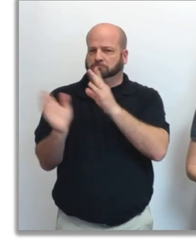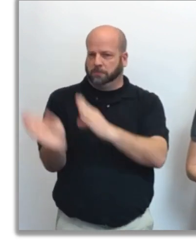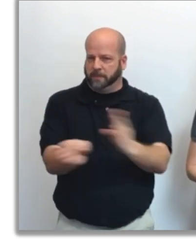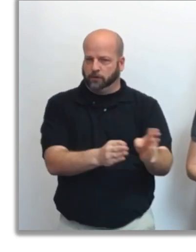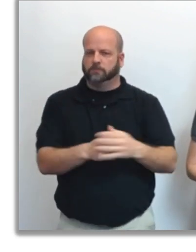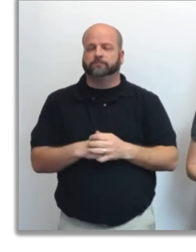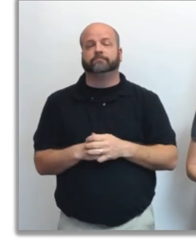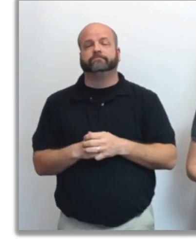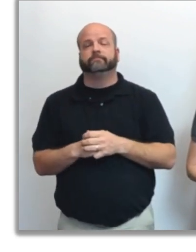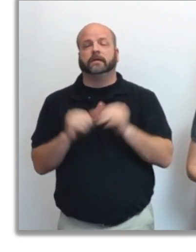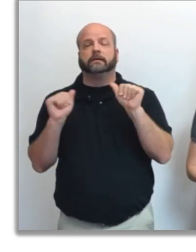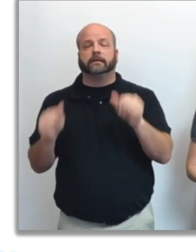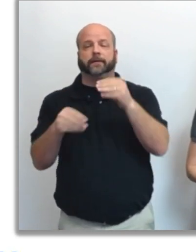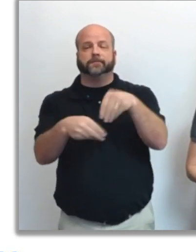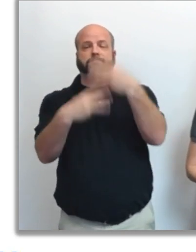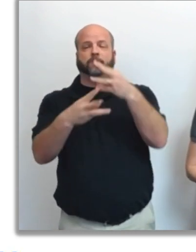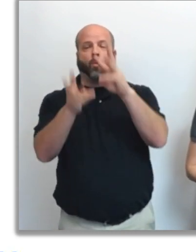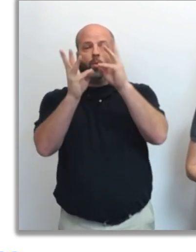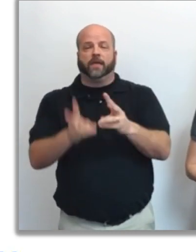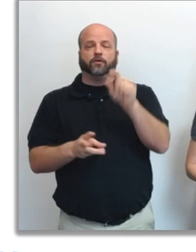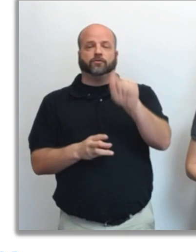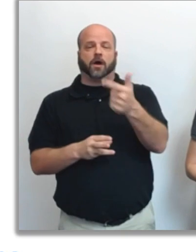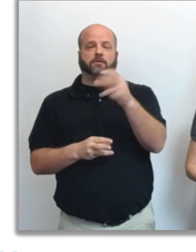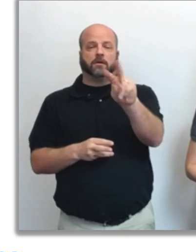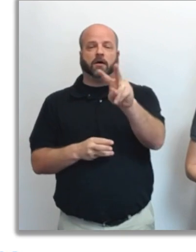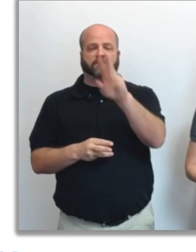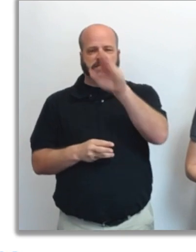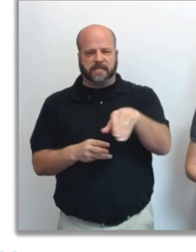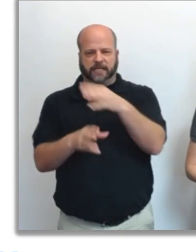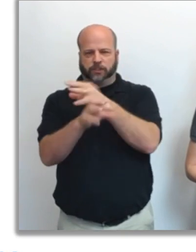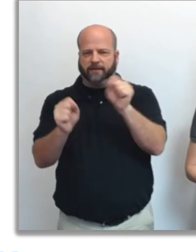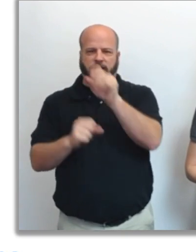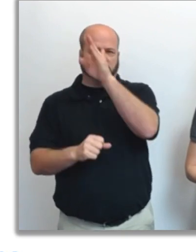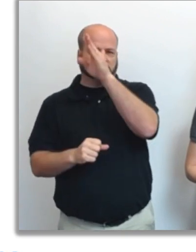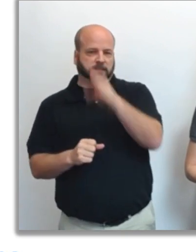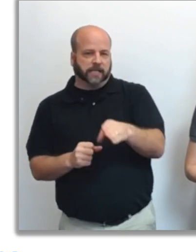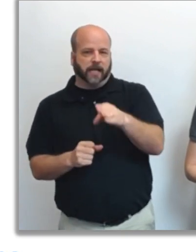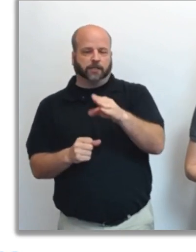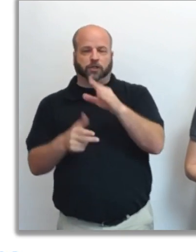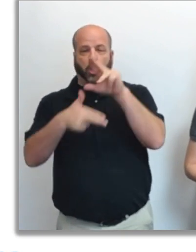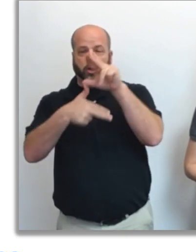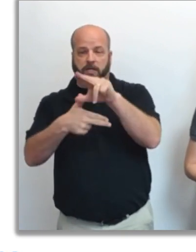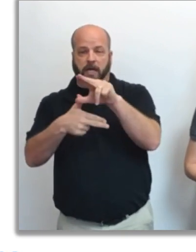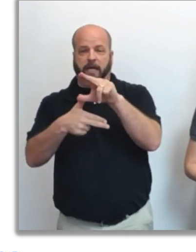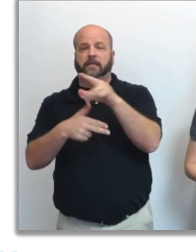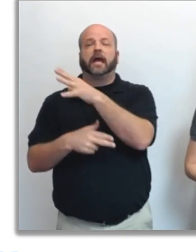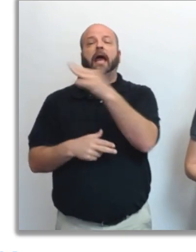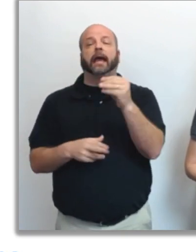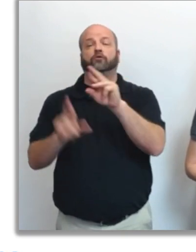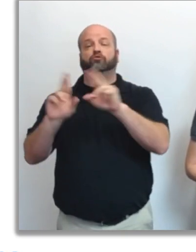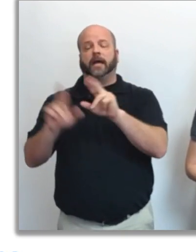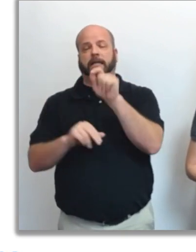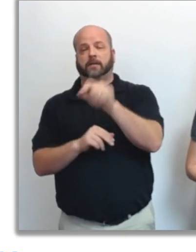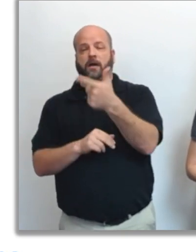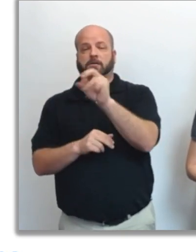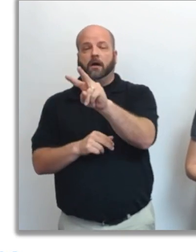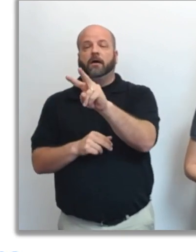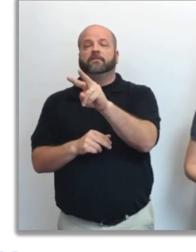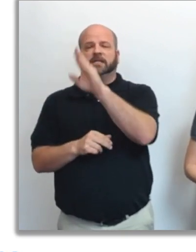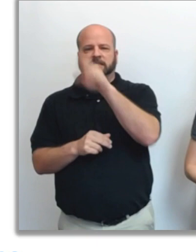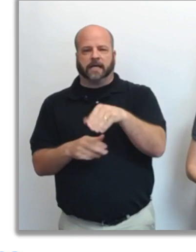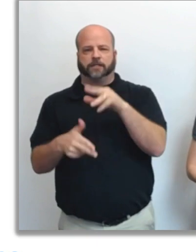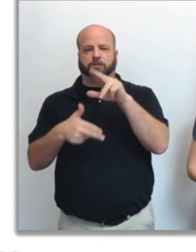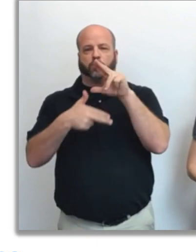Visit weather dot gov / safety / hurricane and ready dot gov / hurricanes for more information.